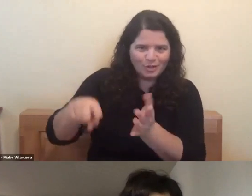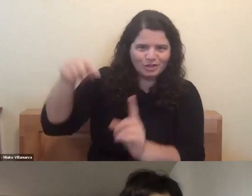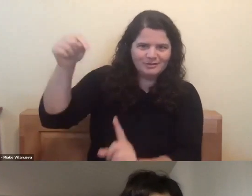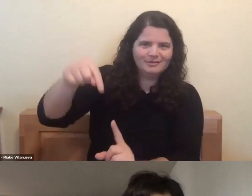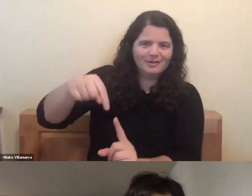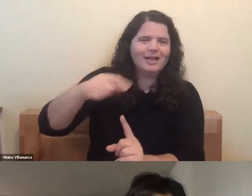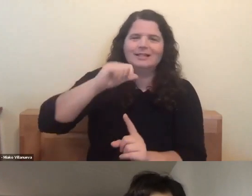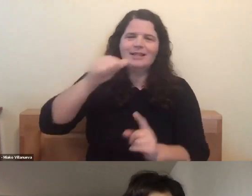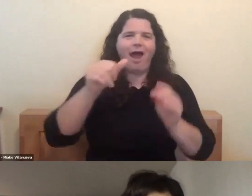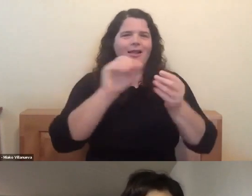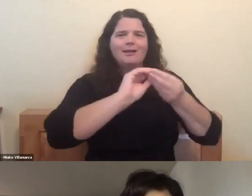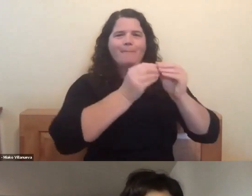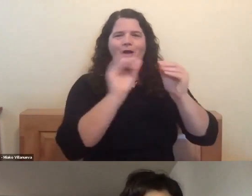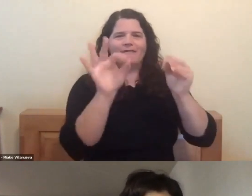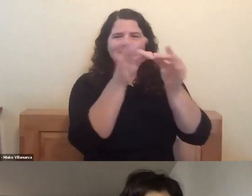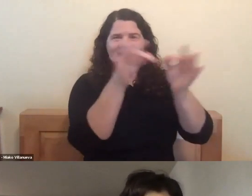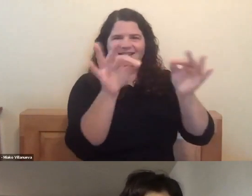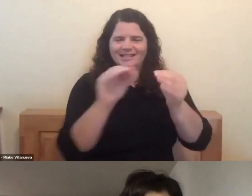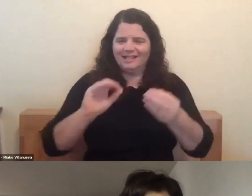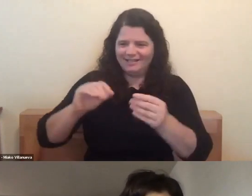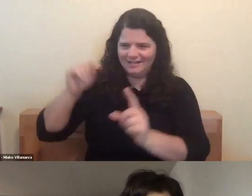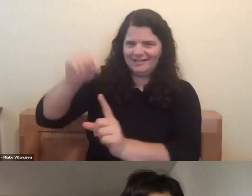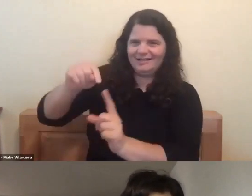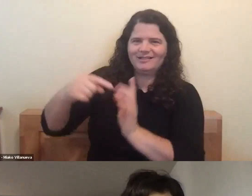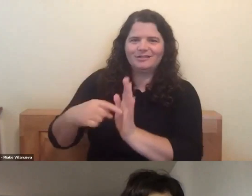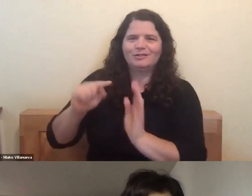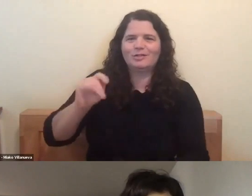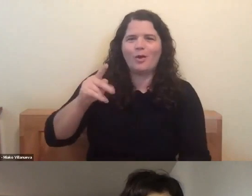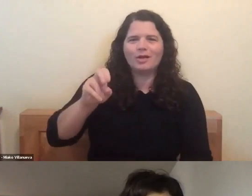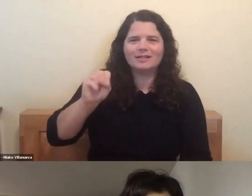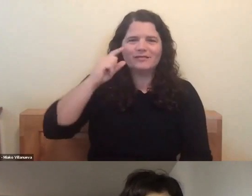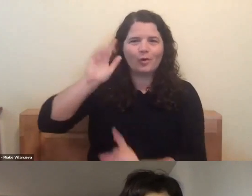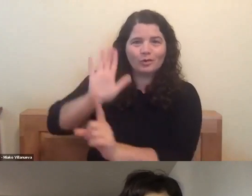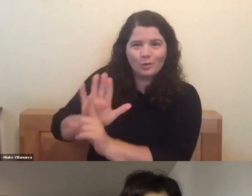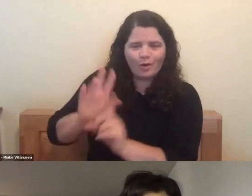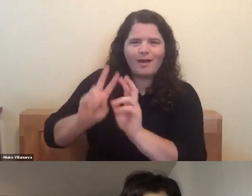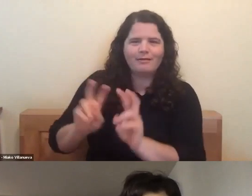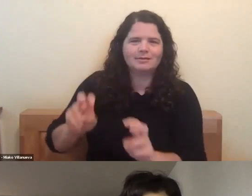sentence instead of a token per type but i agree that anywhere in the analysis the number of tokens